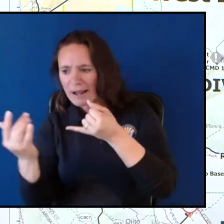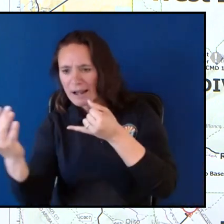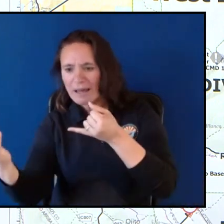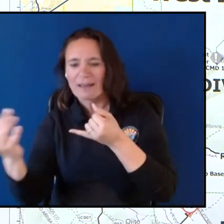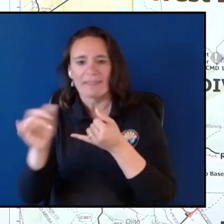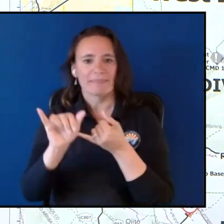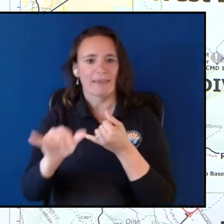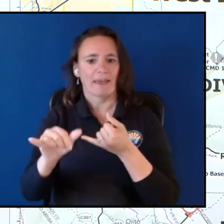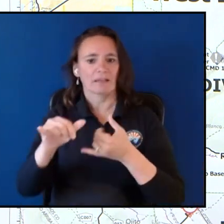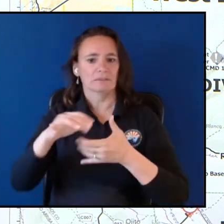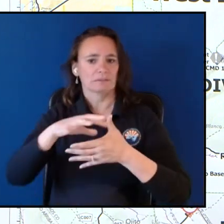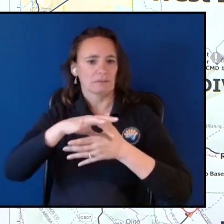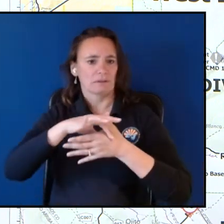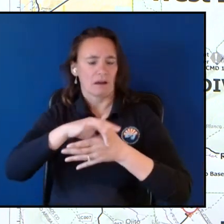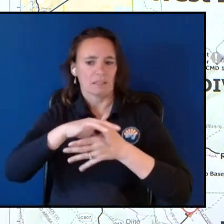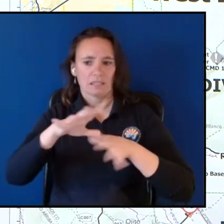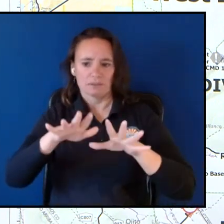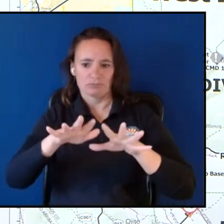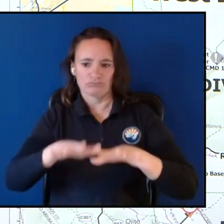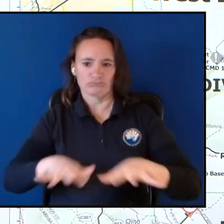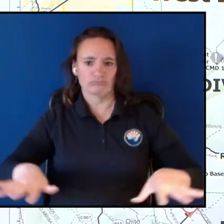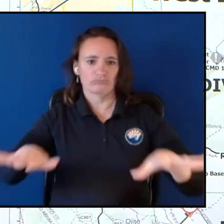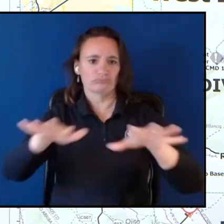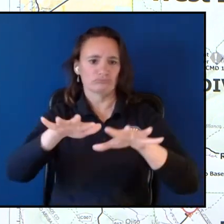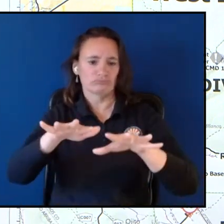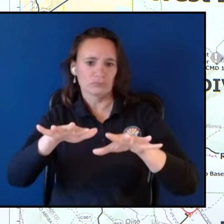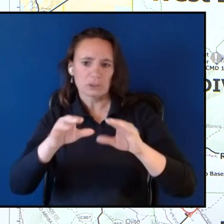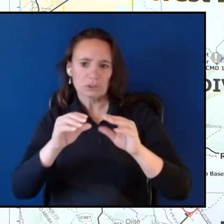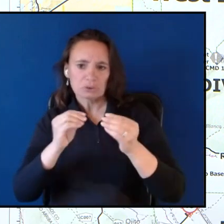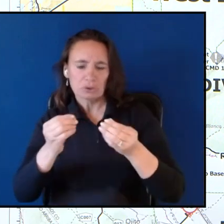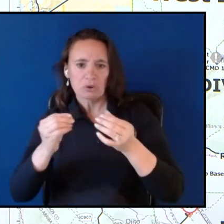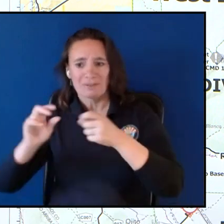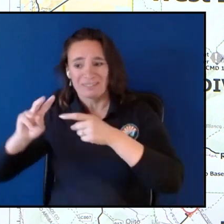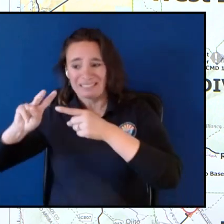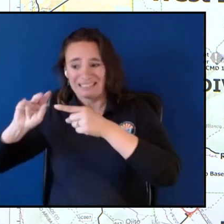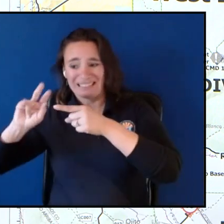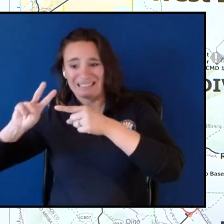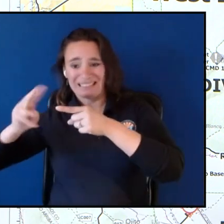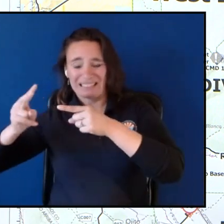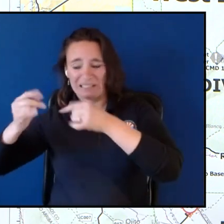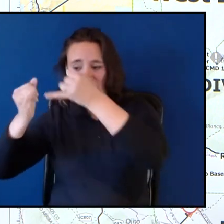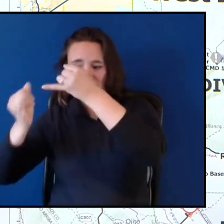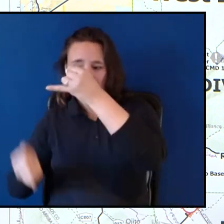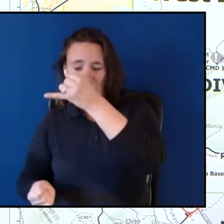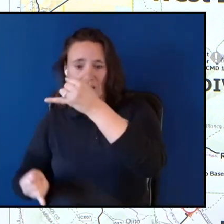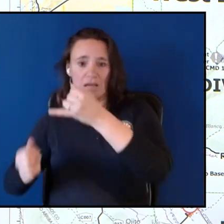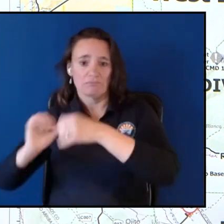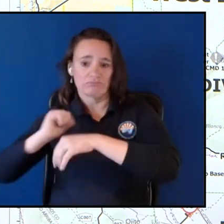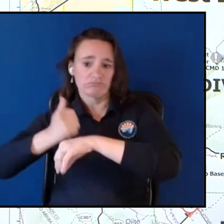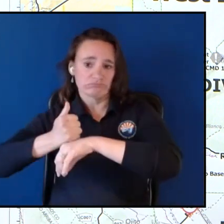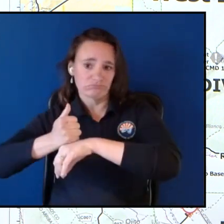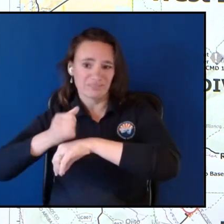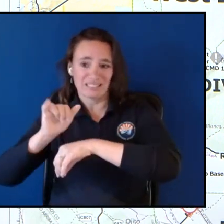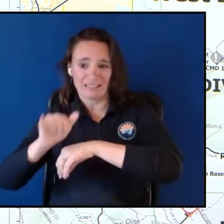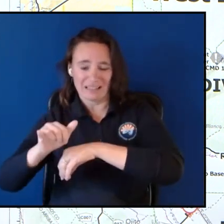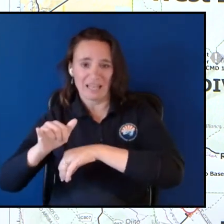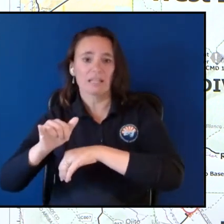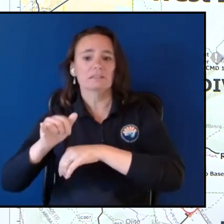where we don't have secondary lines behind that behind a certain area that's part of the context. The area where the fire